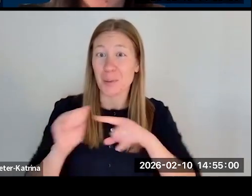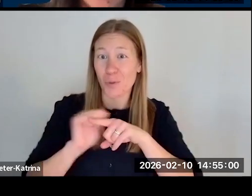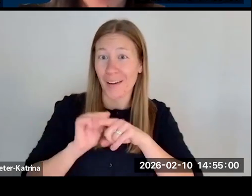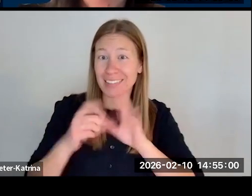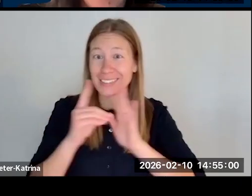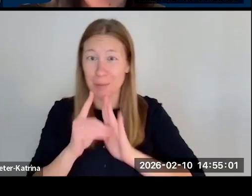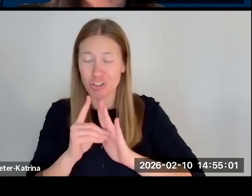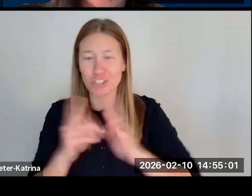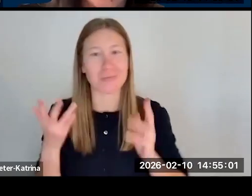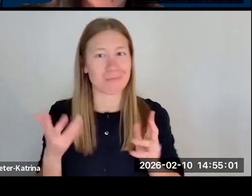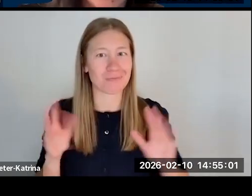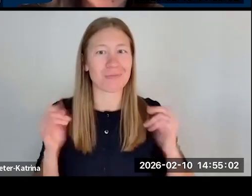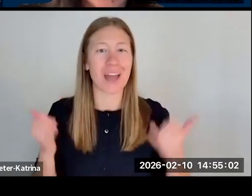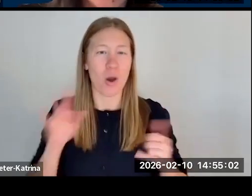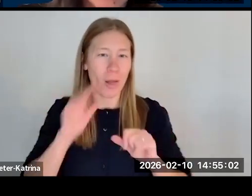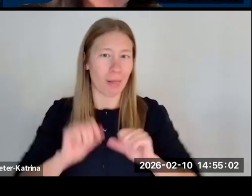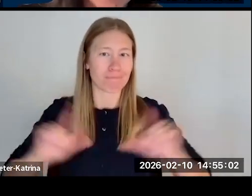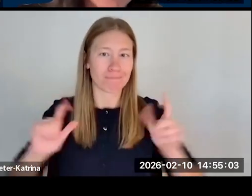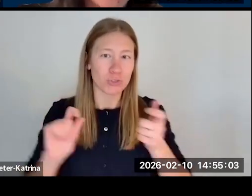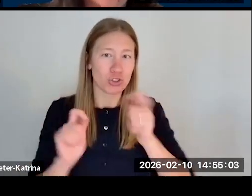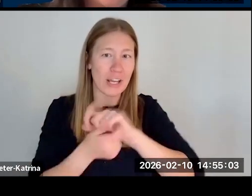I am going to hop back over to the slides